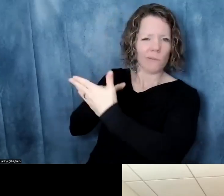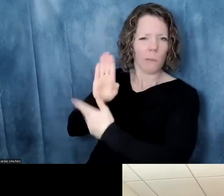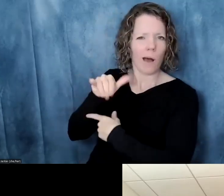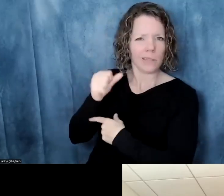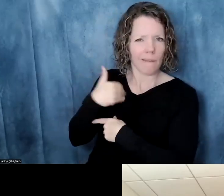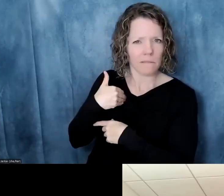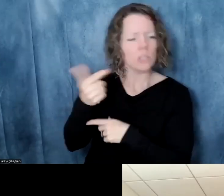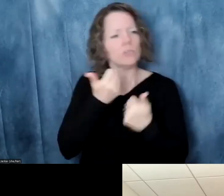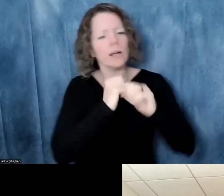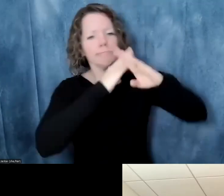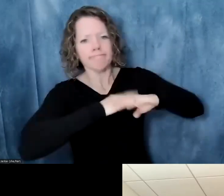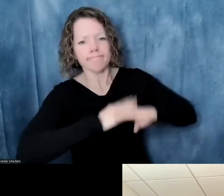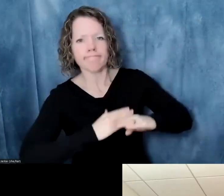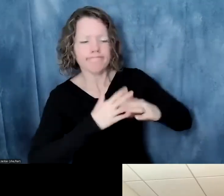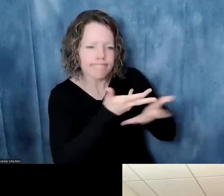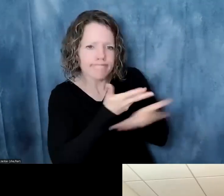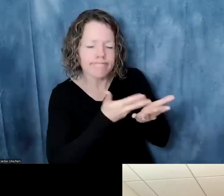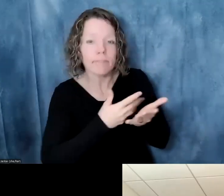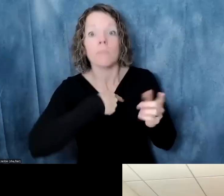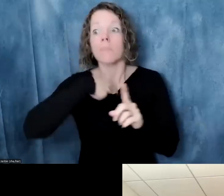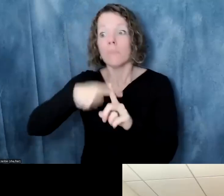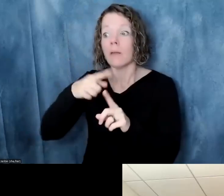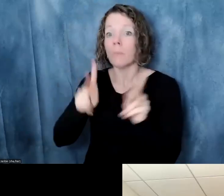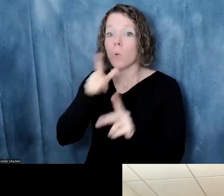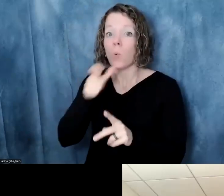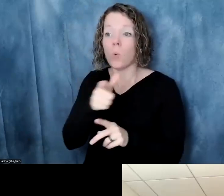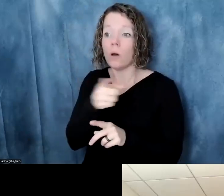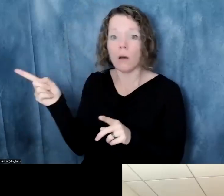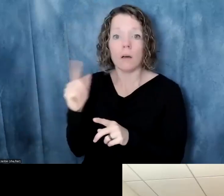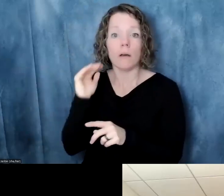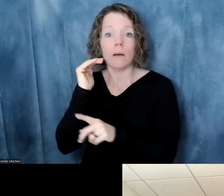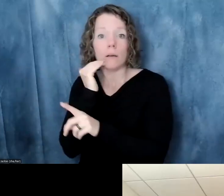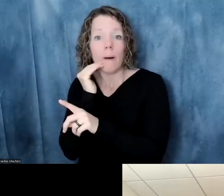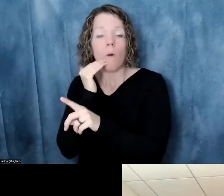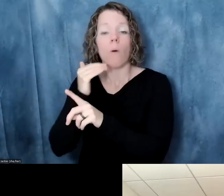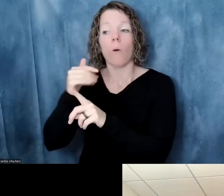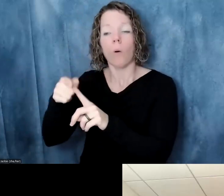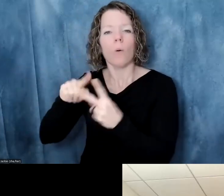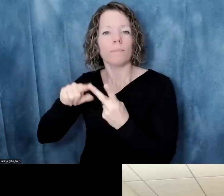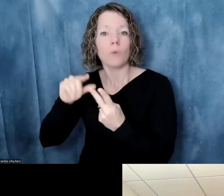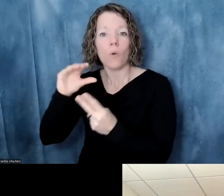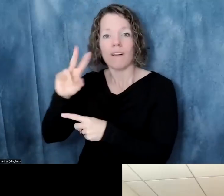individuals with mental health challenges who smoke or vape tobacco. Dr. Evins is extremely